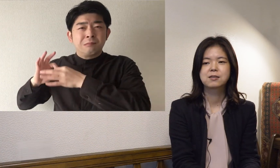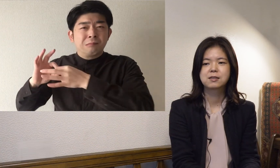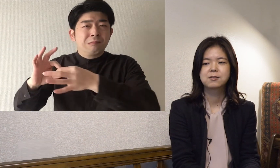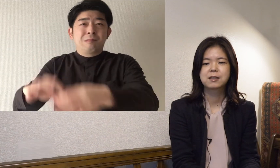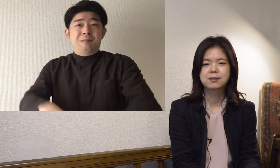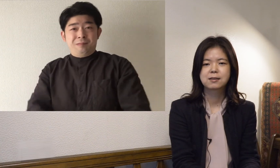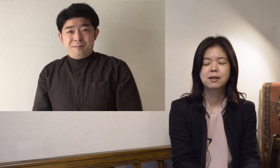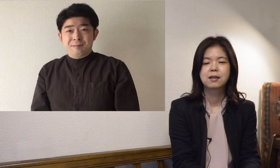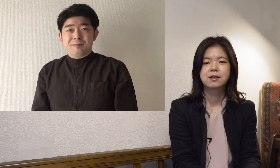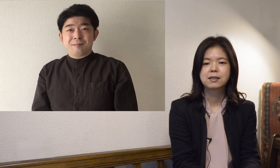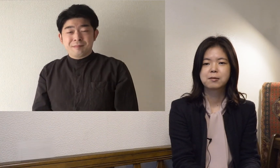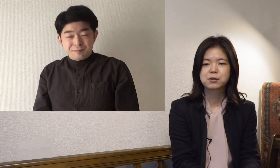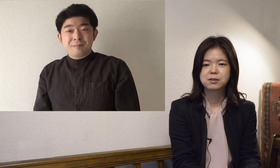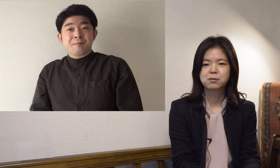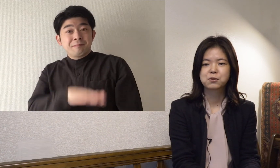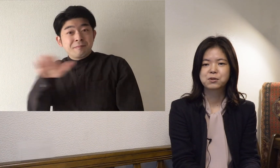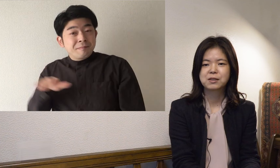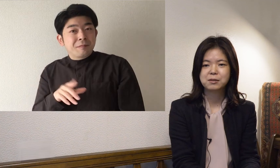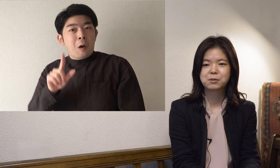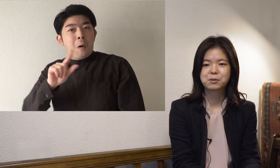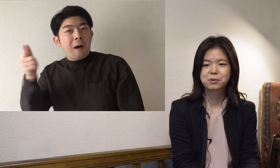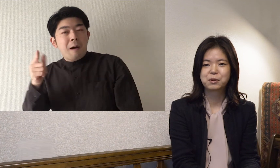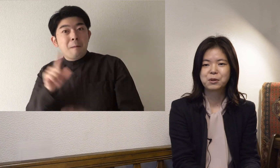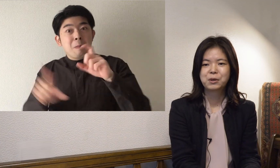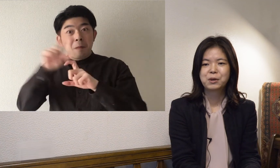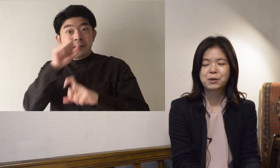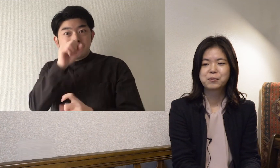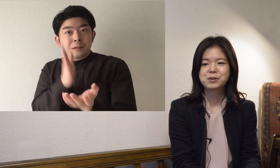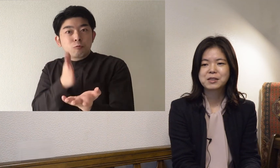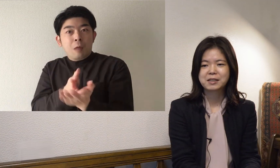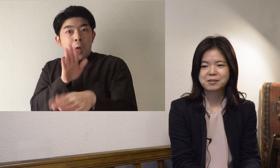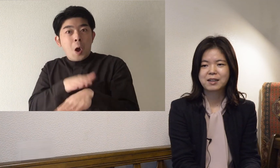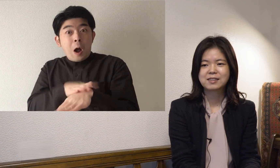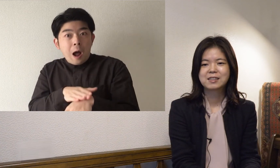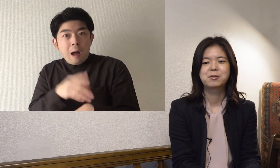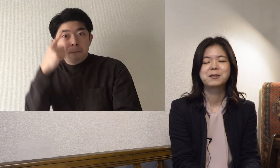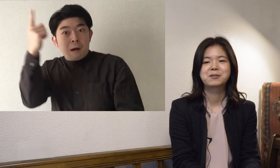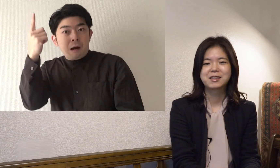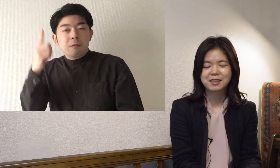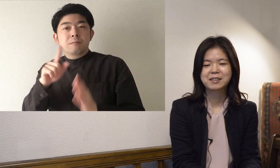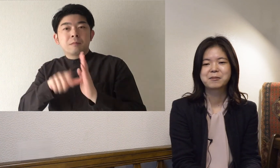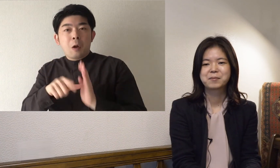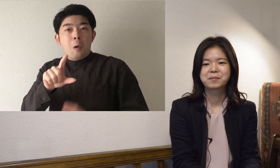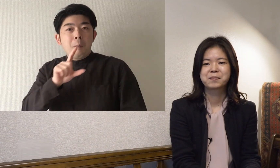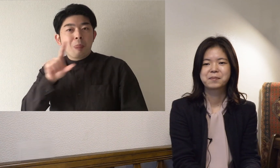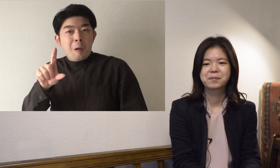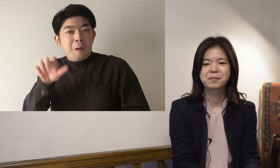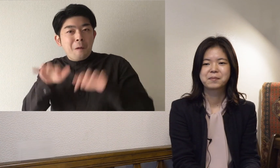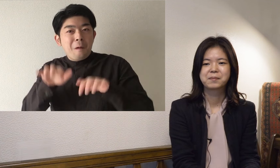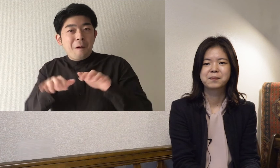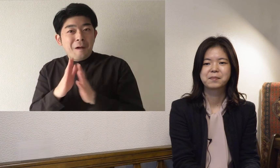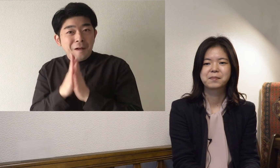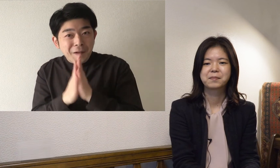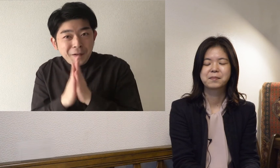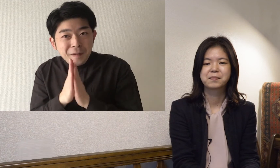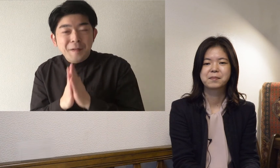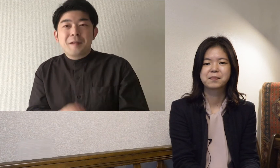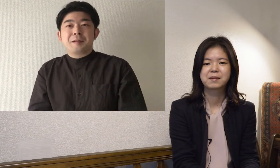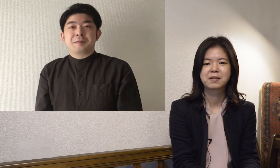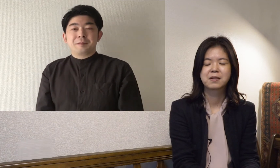If you have any idea, please leave a comment.